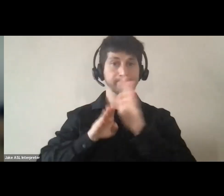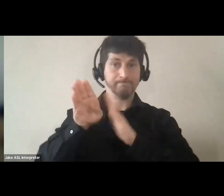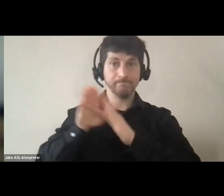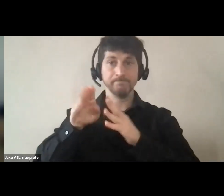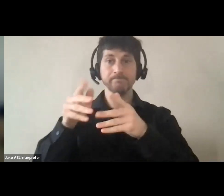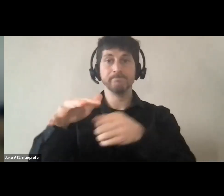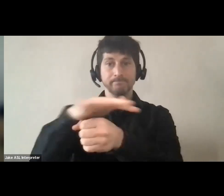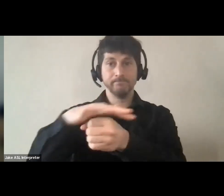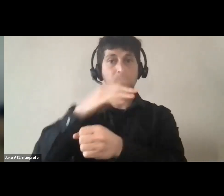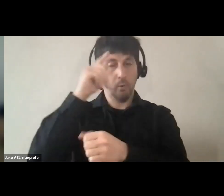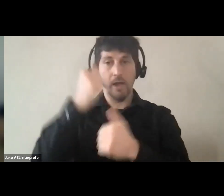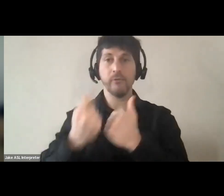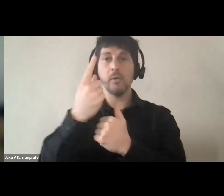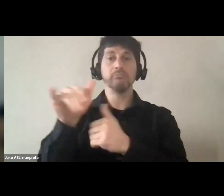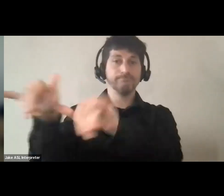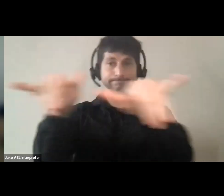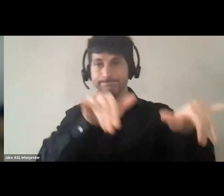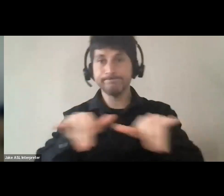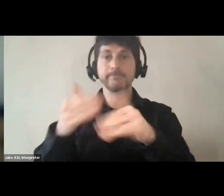Building a place for everyone.